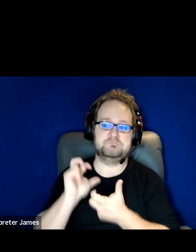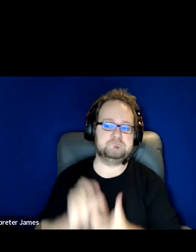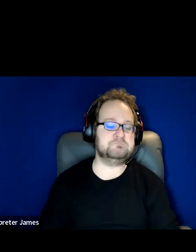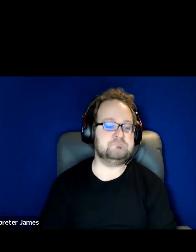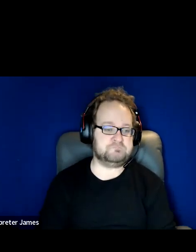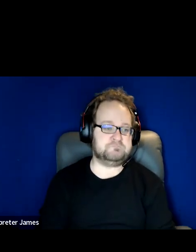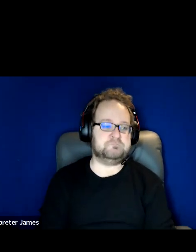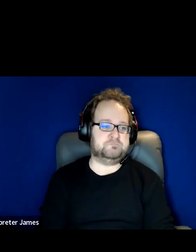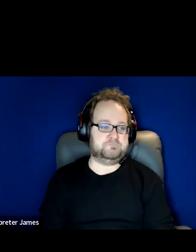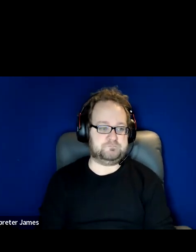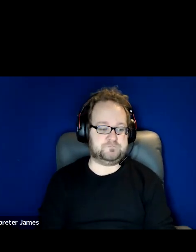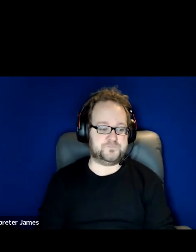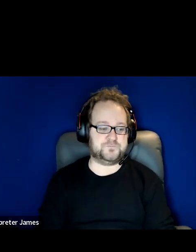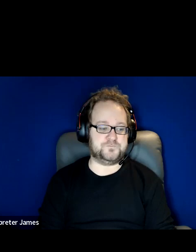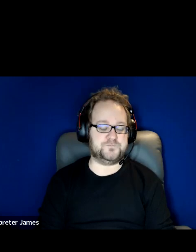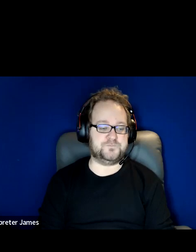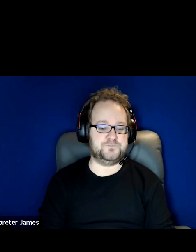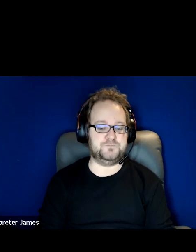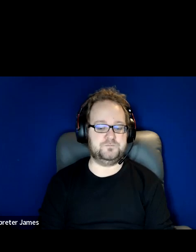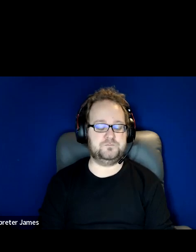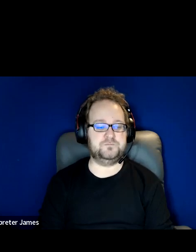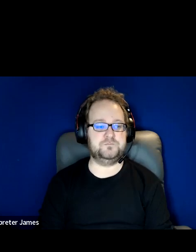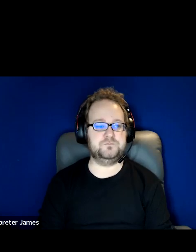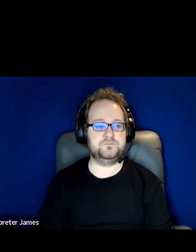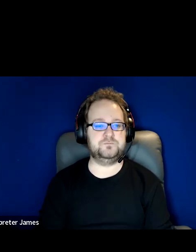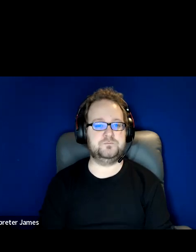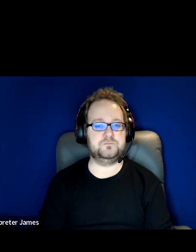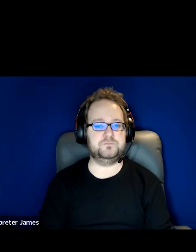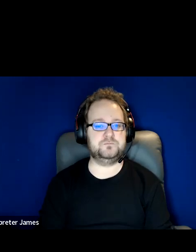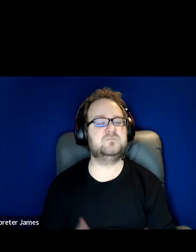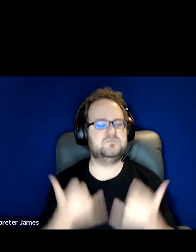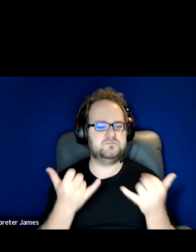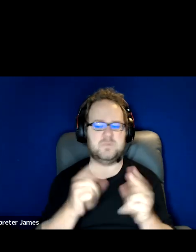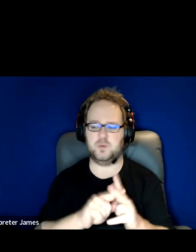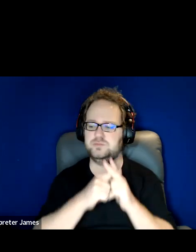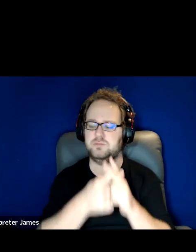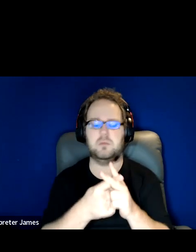So we 'll start with a little bit more